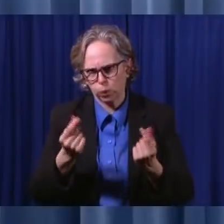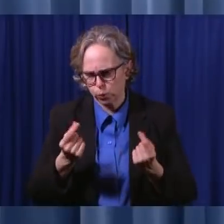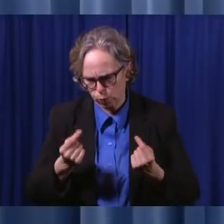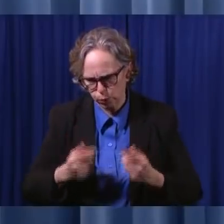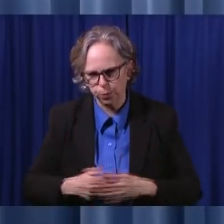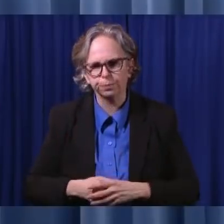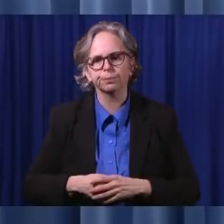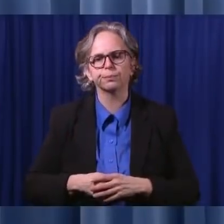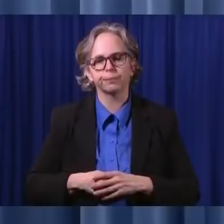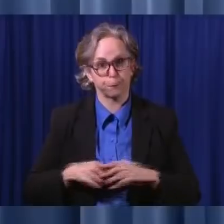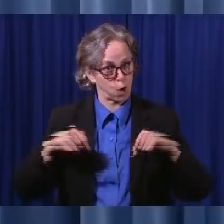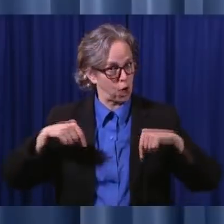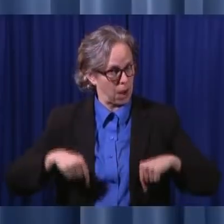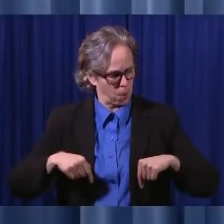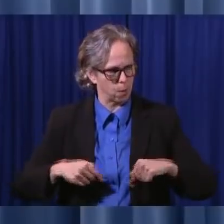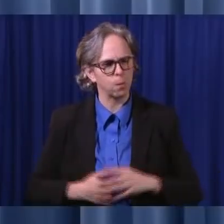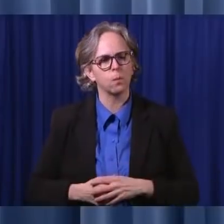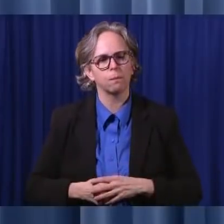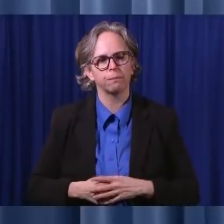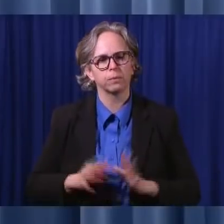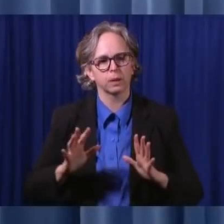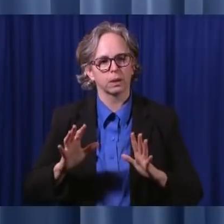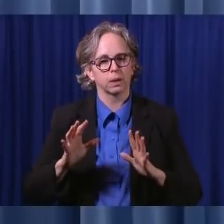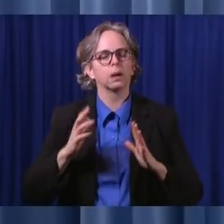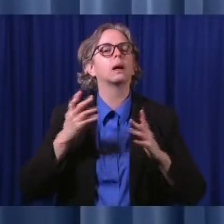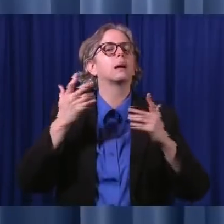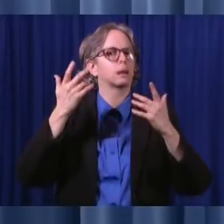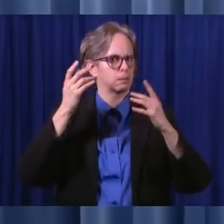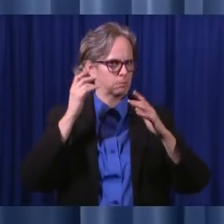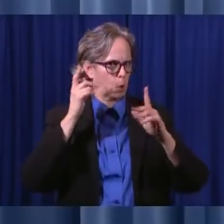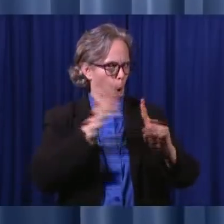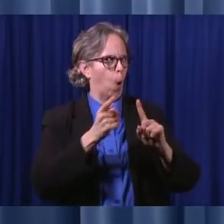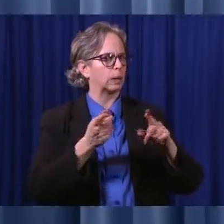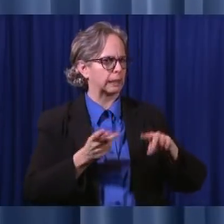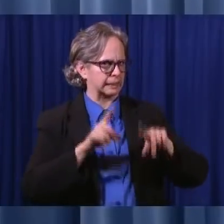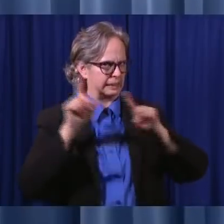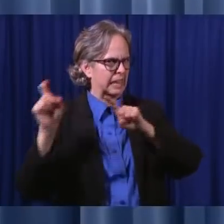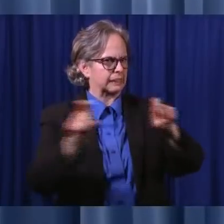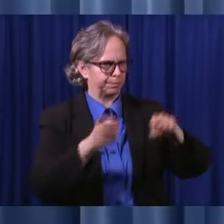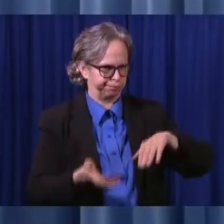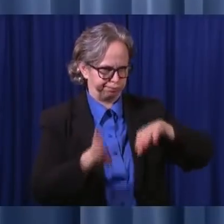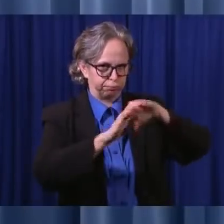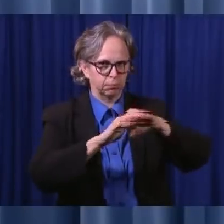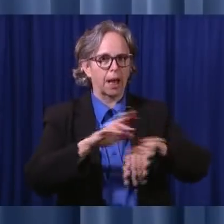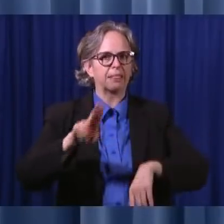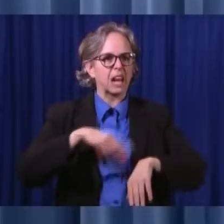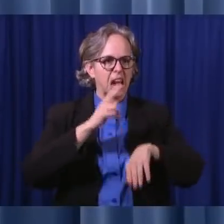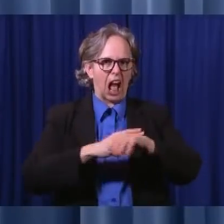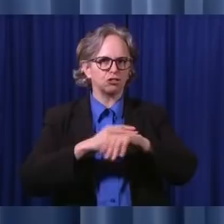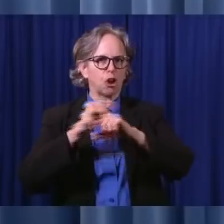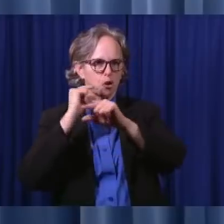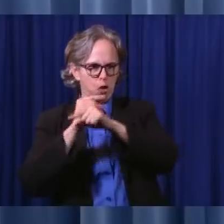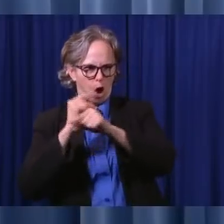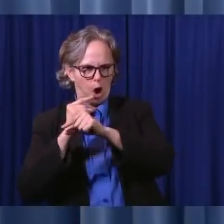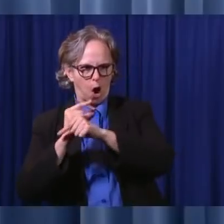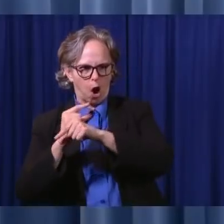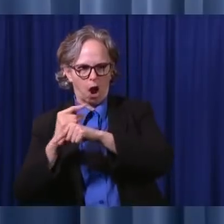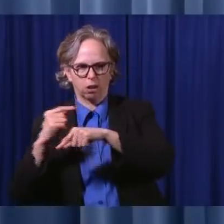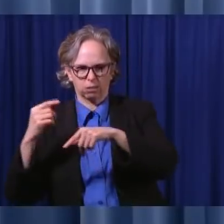AT THE NUMBERS AND TO SEE HOW THE SPREAD IS OCCURRING. AT THE TIME THAT WE'RE NOW STARTING TO BECOME MORE AGGRESSIVE BECAUSE